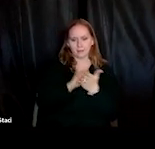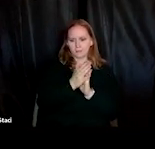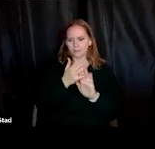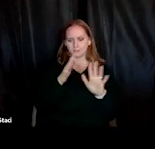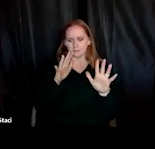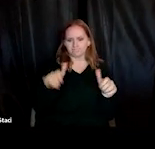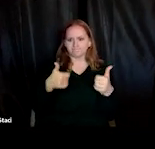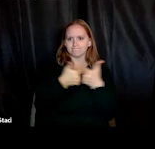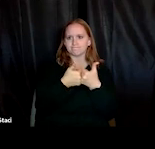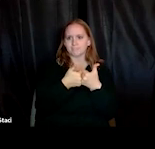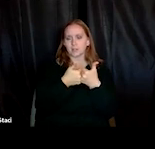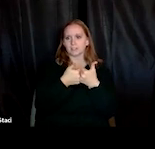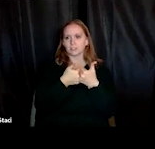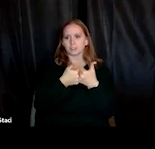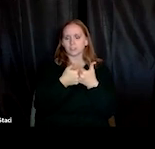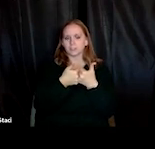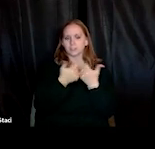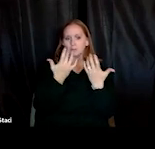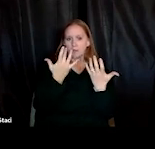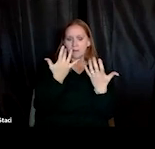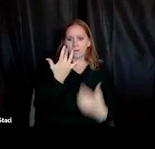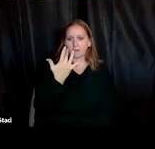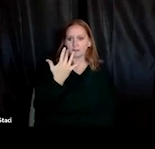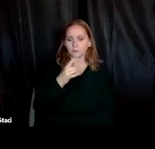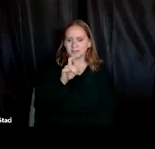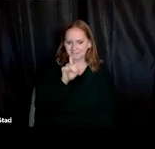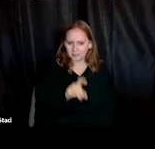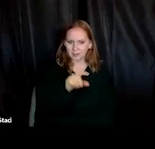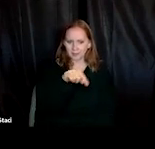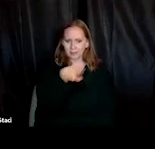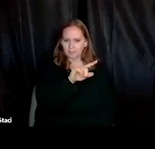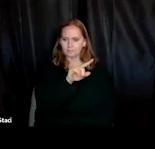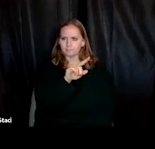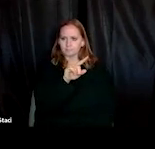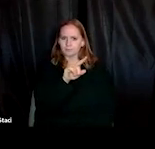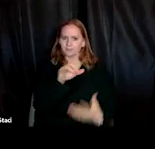because you need that individual to have some kind of additional support other